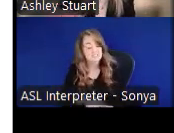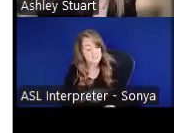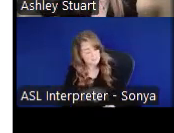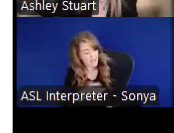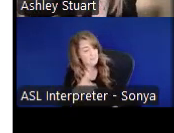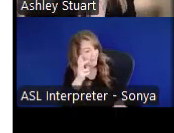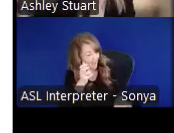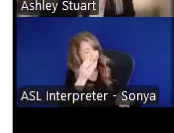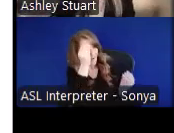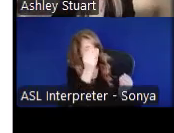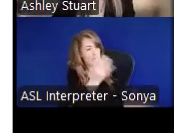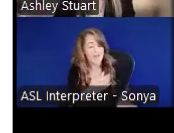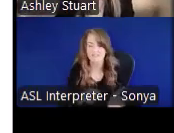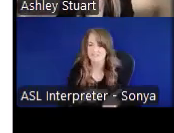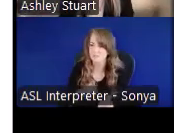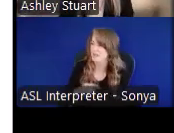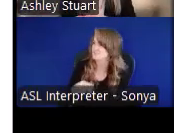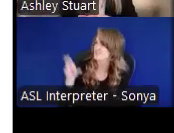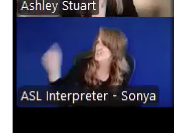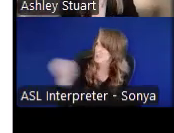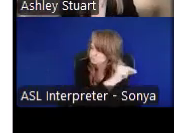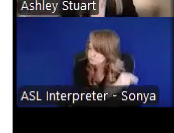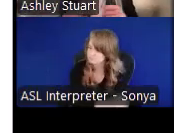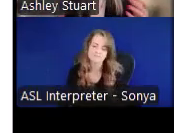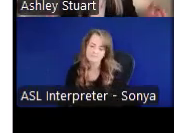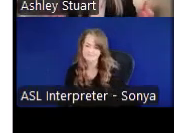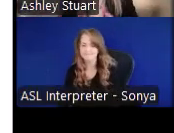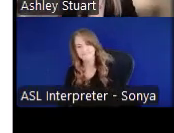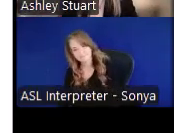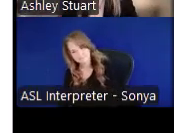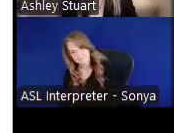sometimes they're going to say, no. It also might depend on the